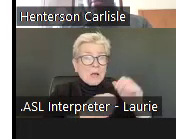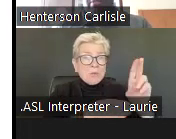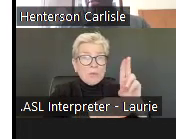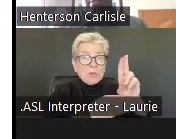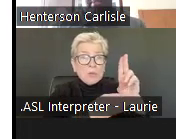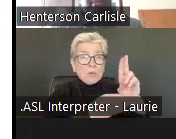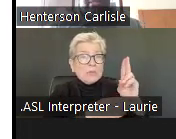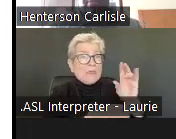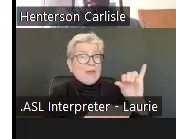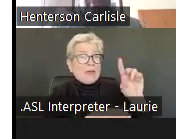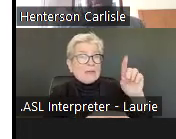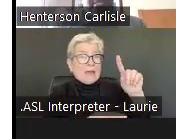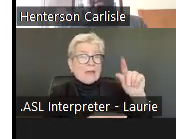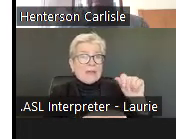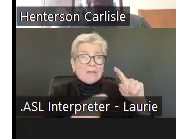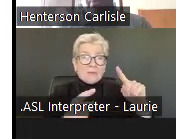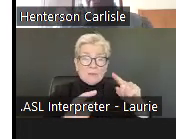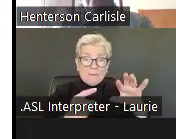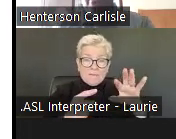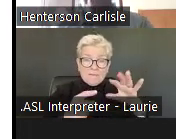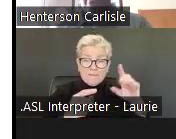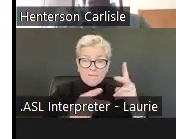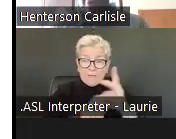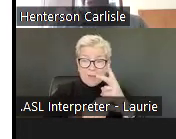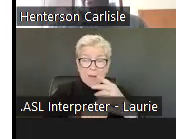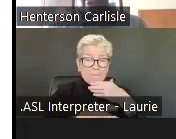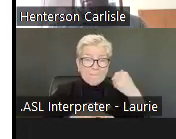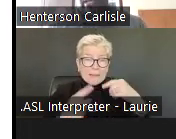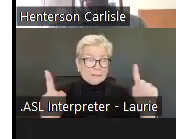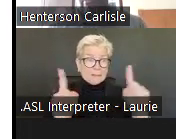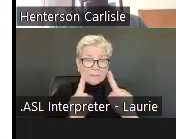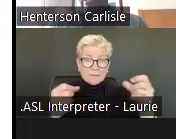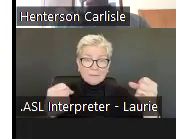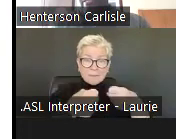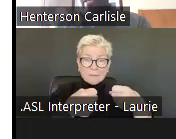Is there some specific information you would want from your ninth graders and